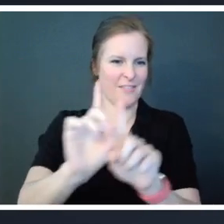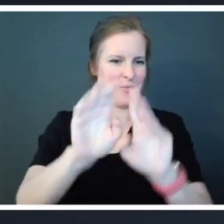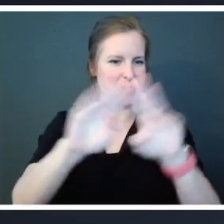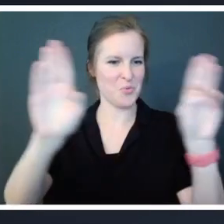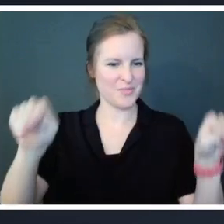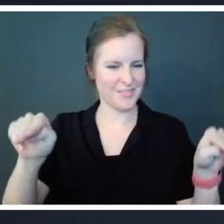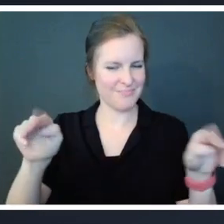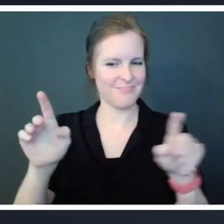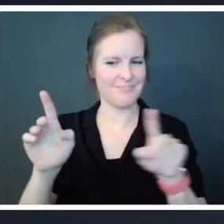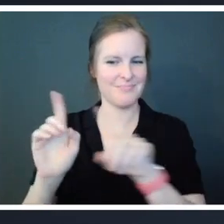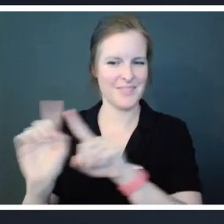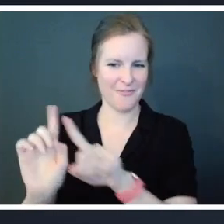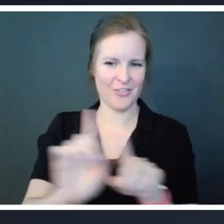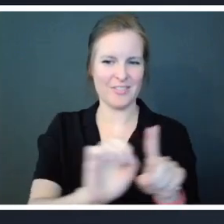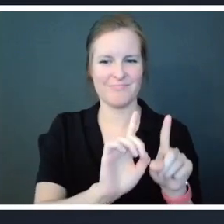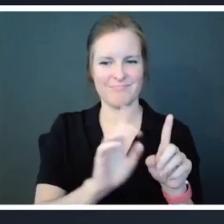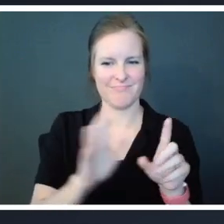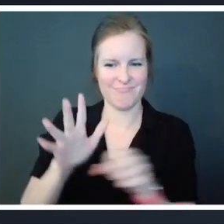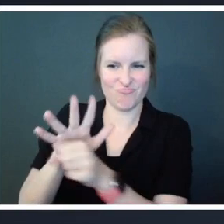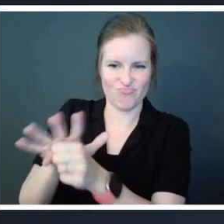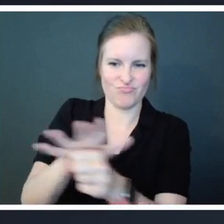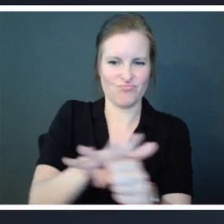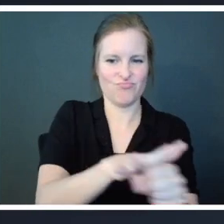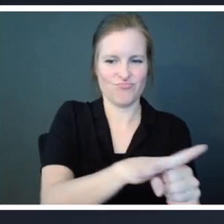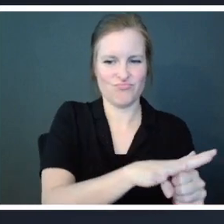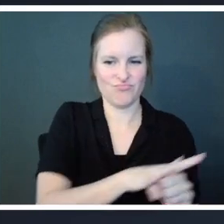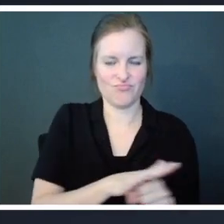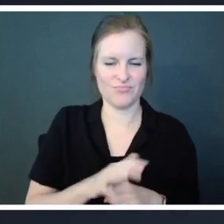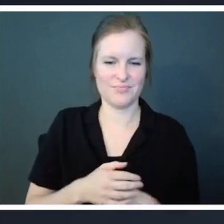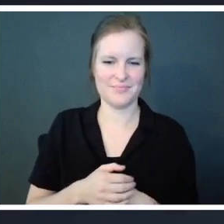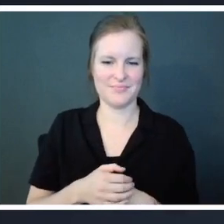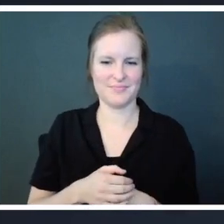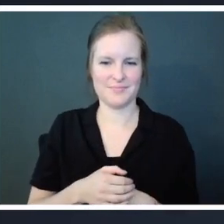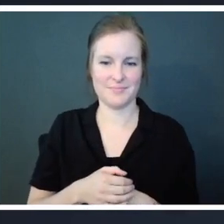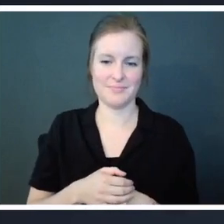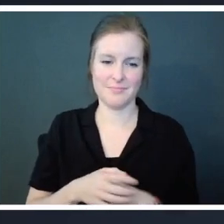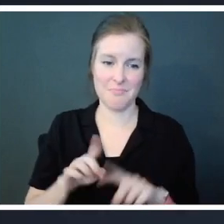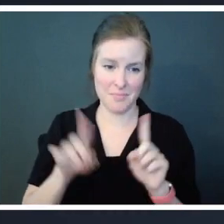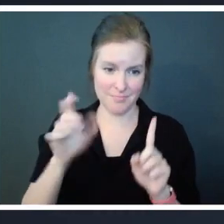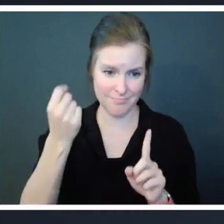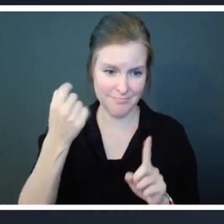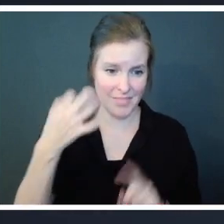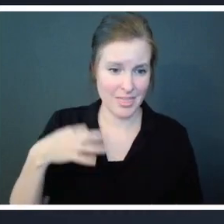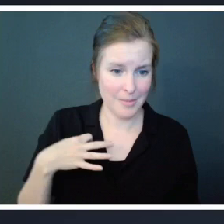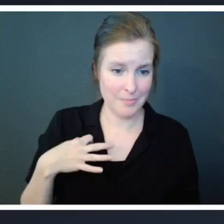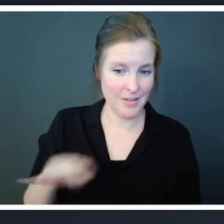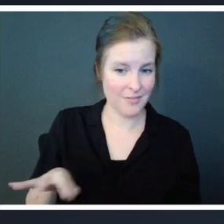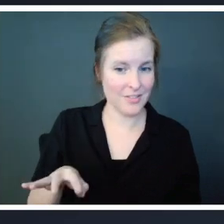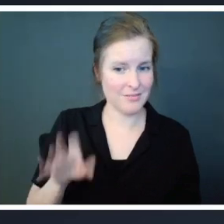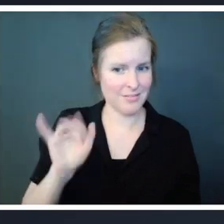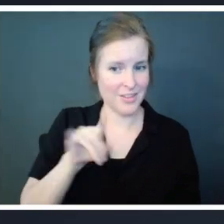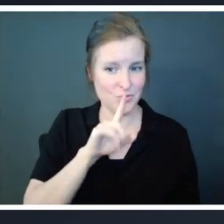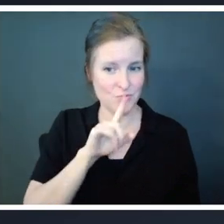other disciplines. But I think the real benefit of that is that's how real life works. We don't,